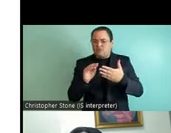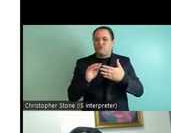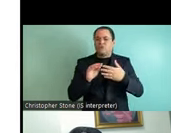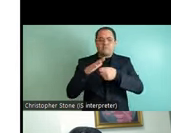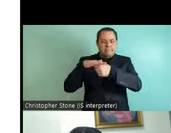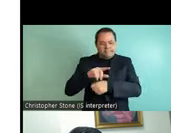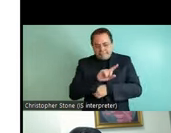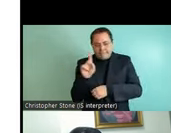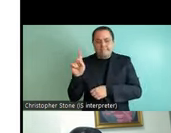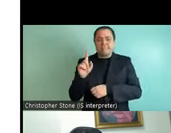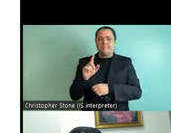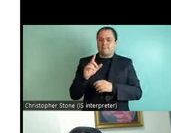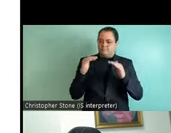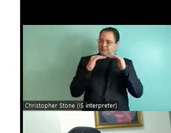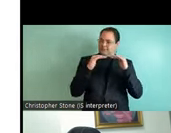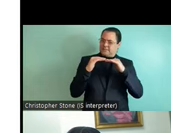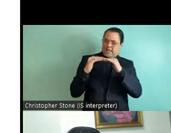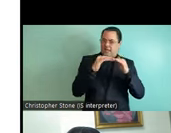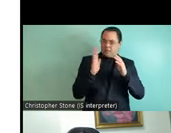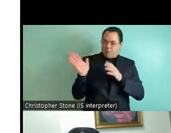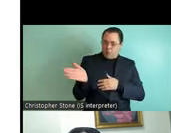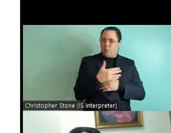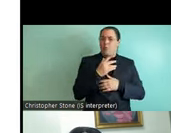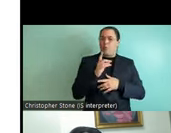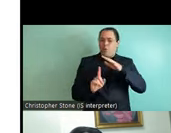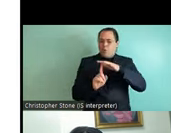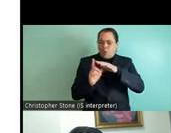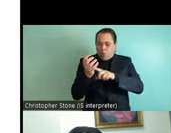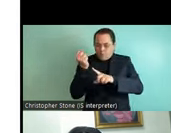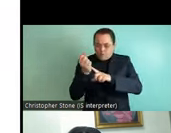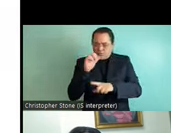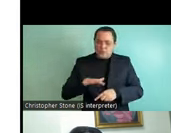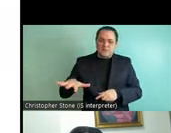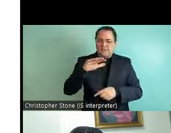of treatments and opportunities in terms of our membership 70% are from the private sector,